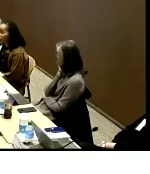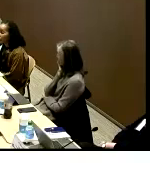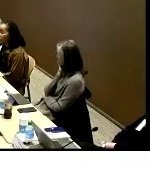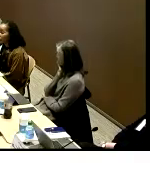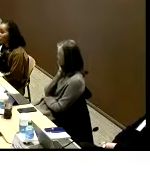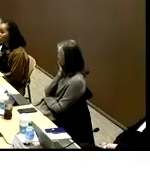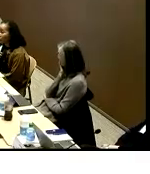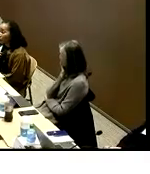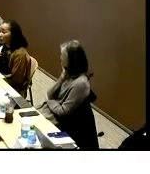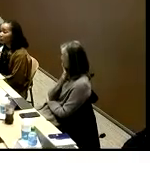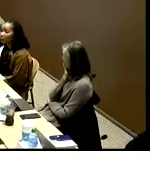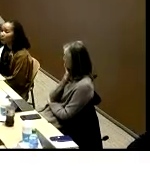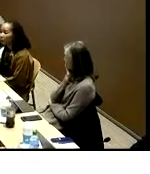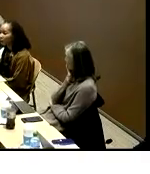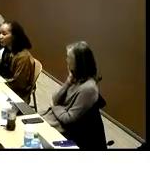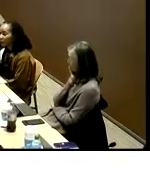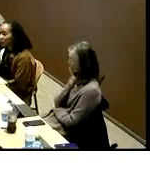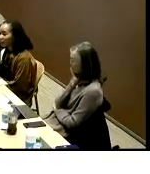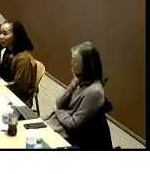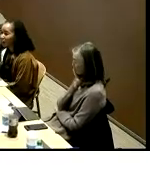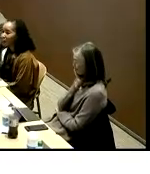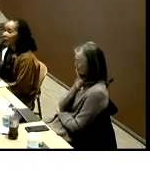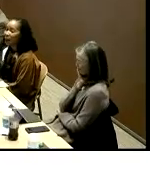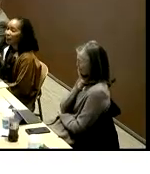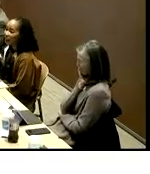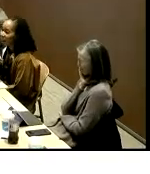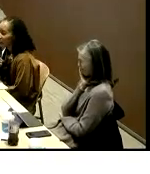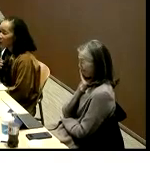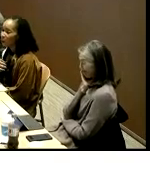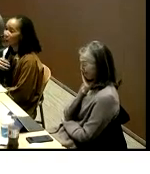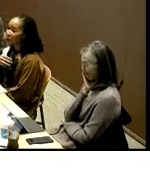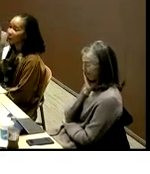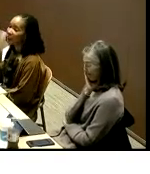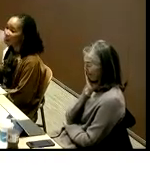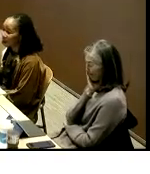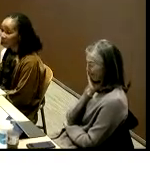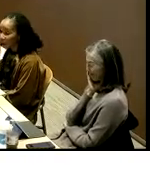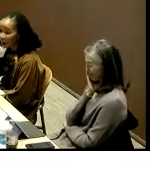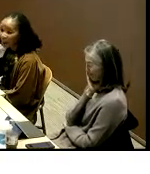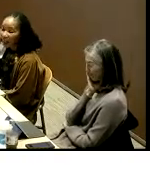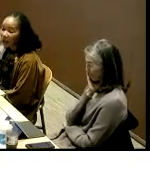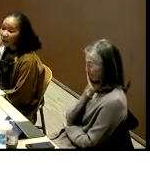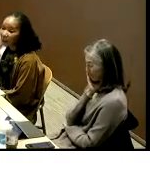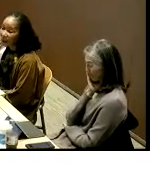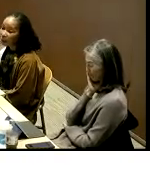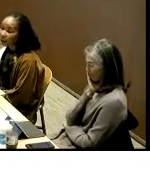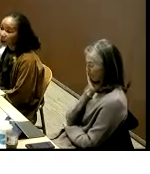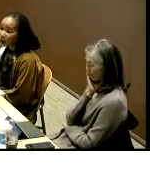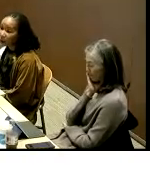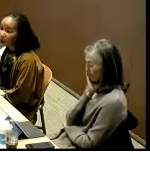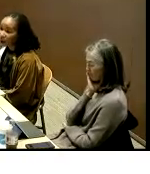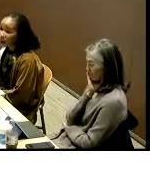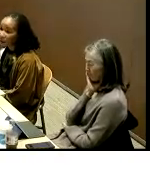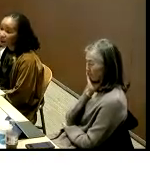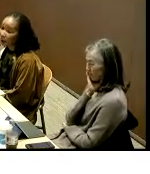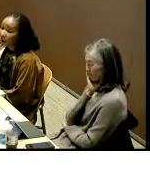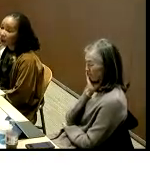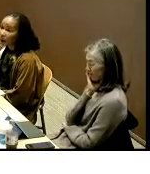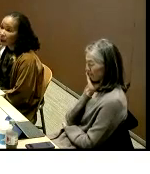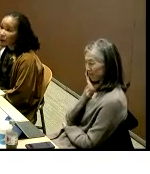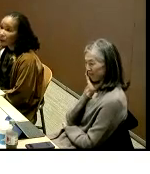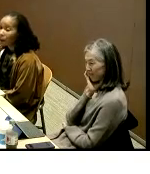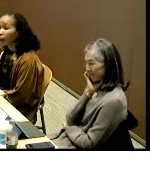And so in your month here, what is your sense of how that is being received and you know,